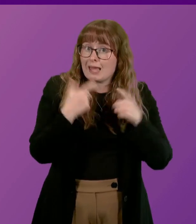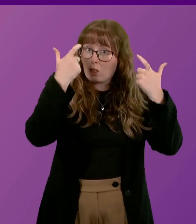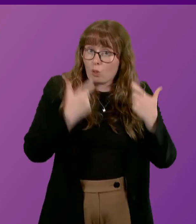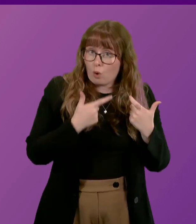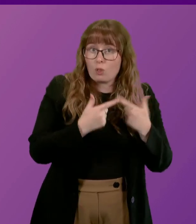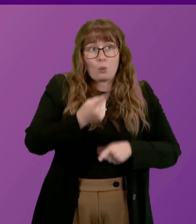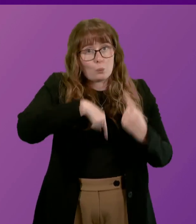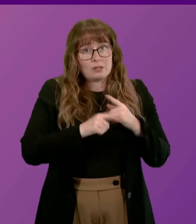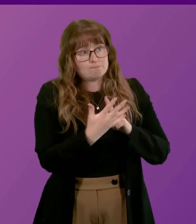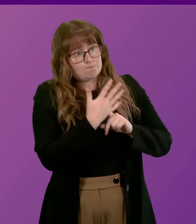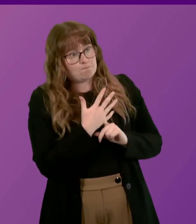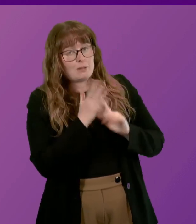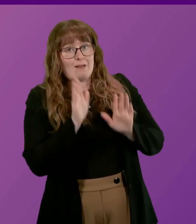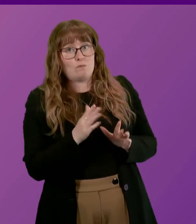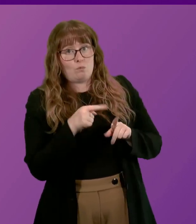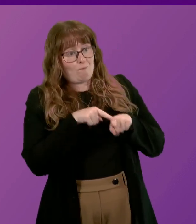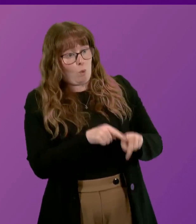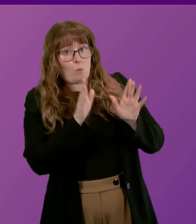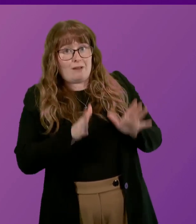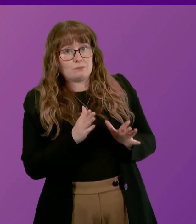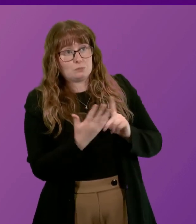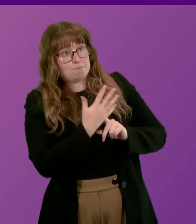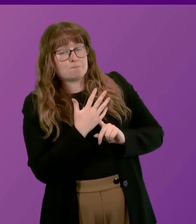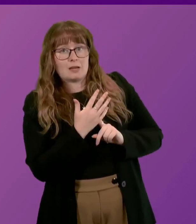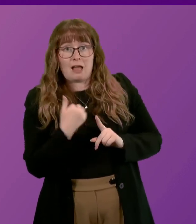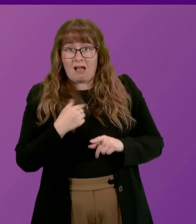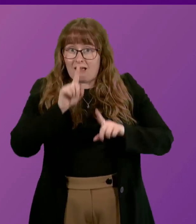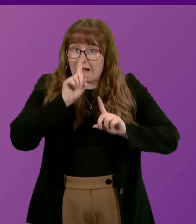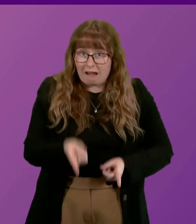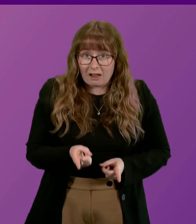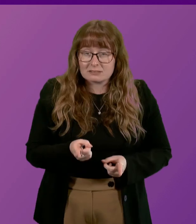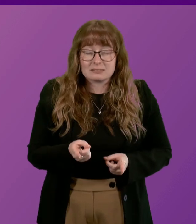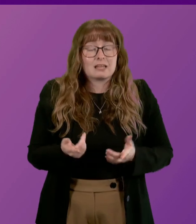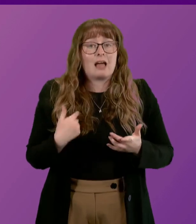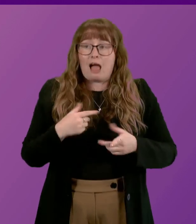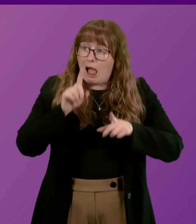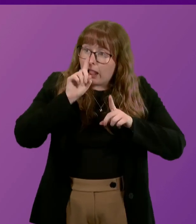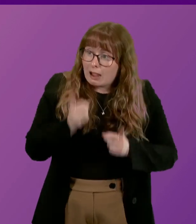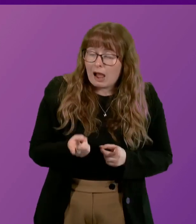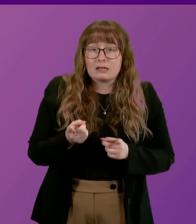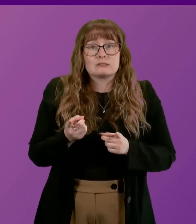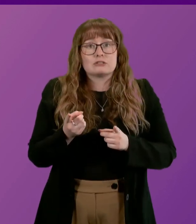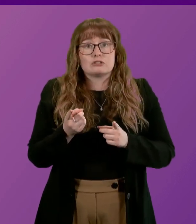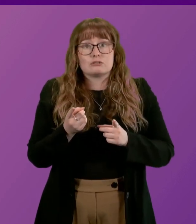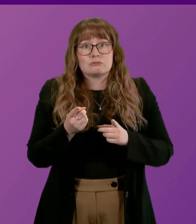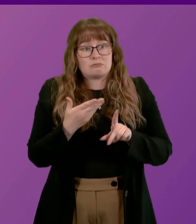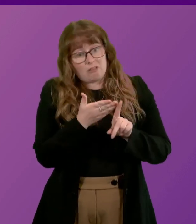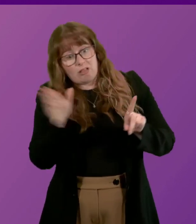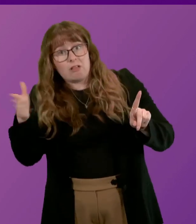are obliged by law to follow. I cannot act in a fashion that is outwith the provisions of the law,